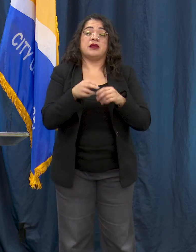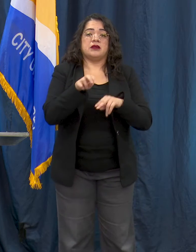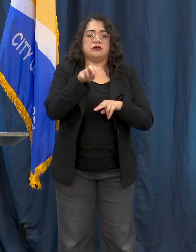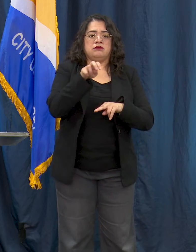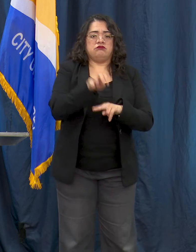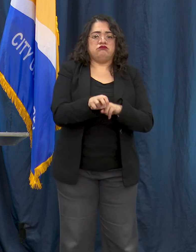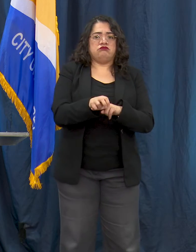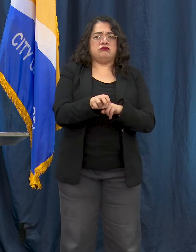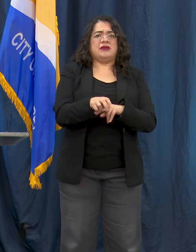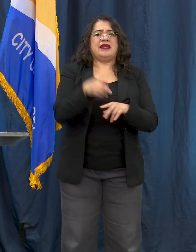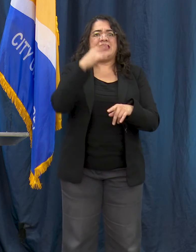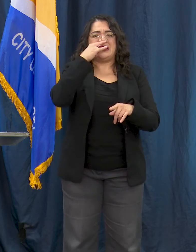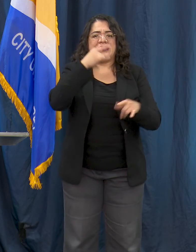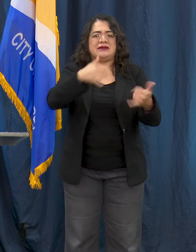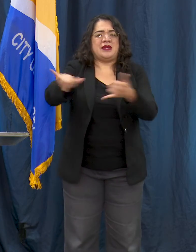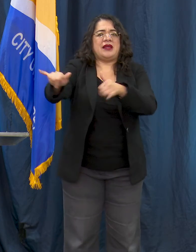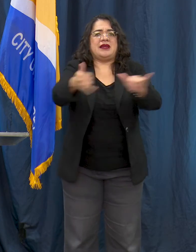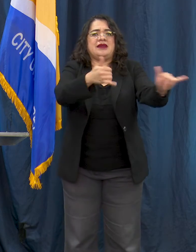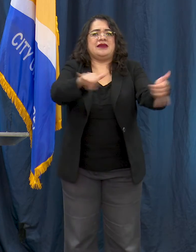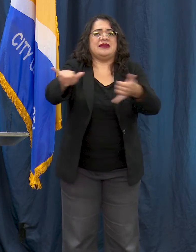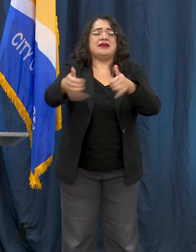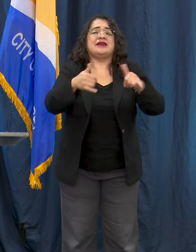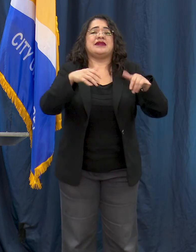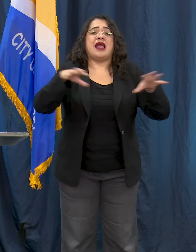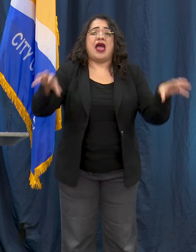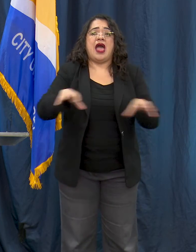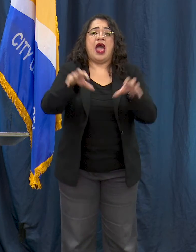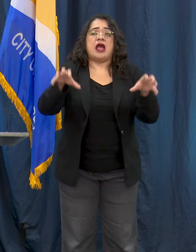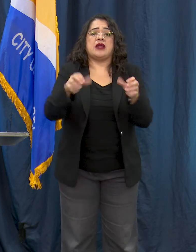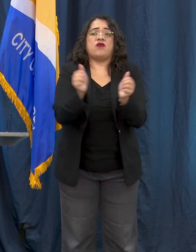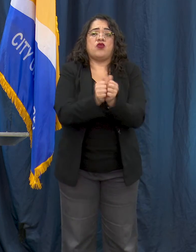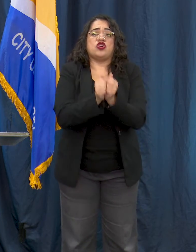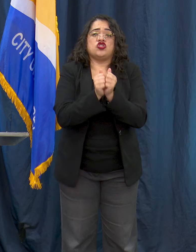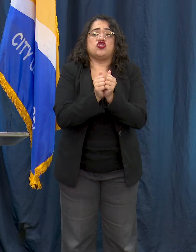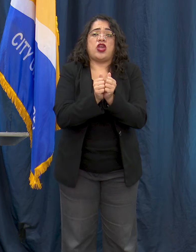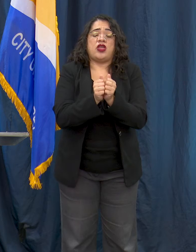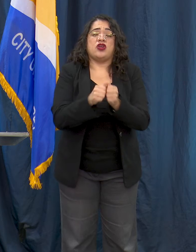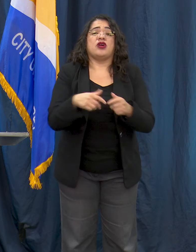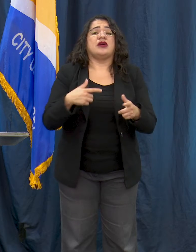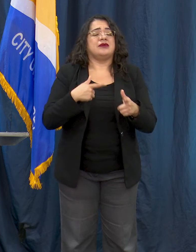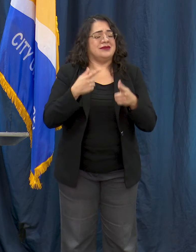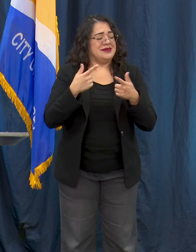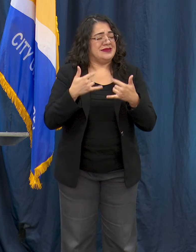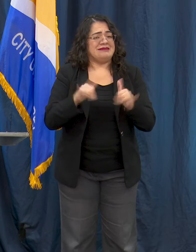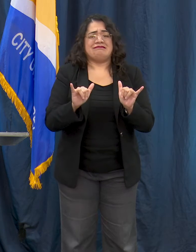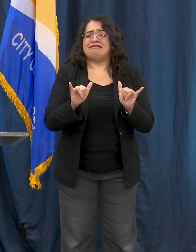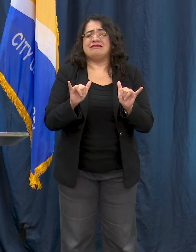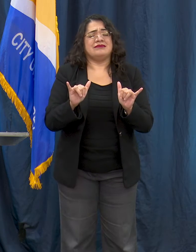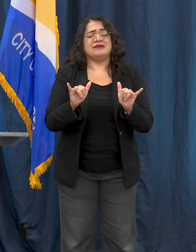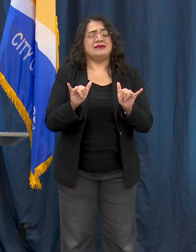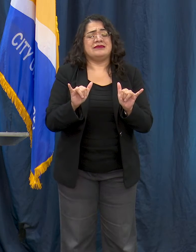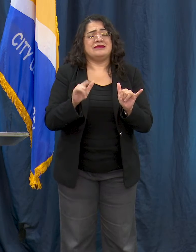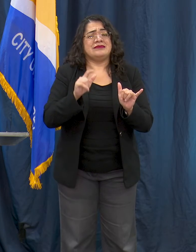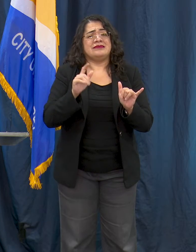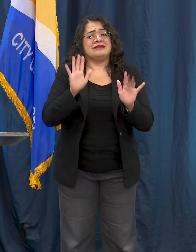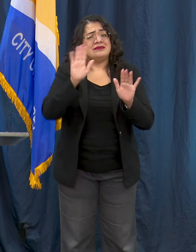playing and that is sort of an active use, they're out, and they're around with them. We do still discourage folks from going to the beach to sit